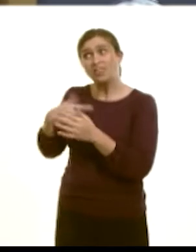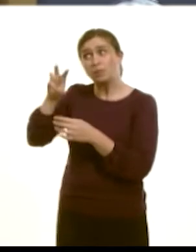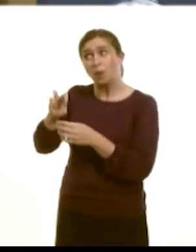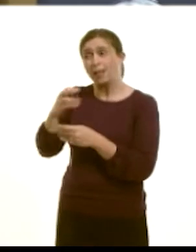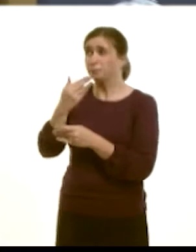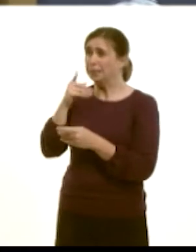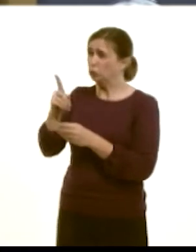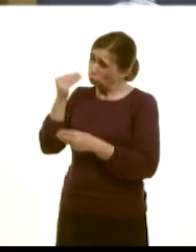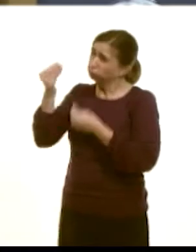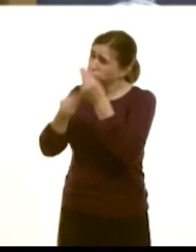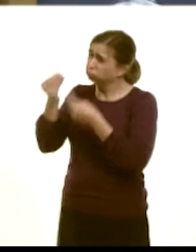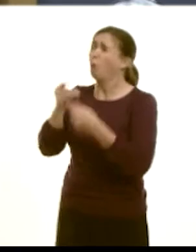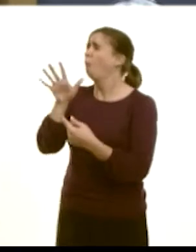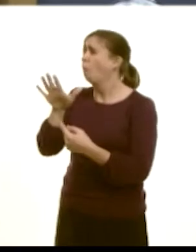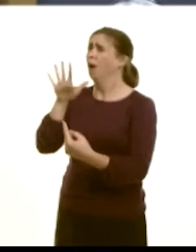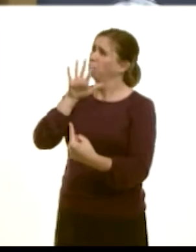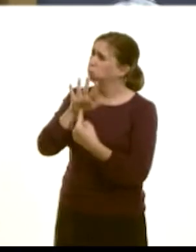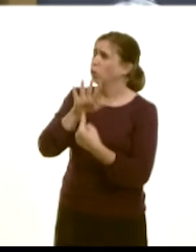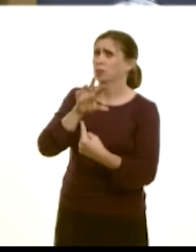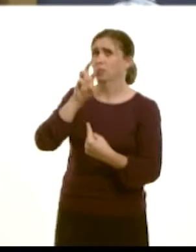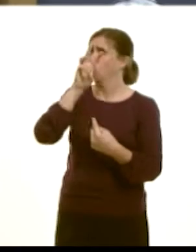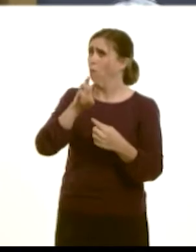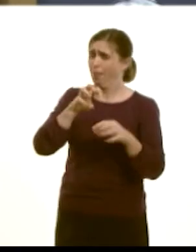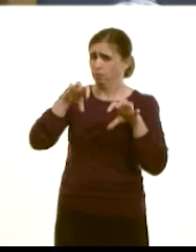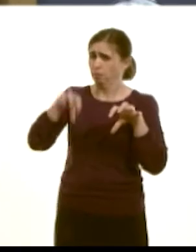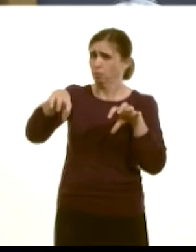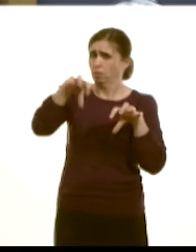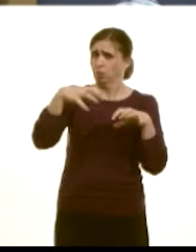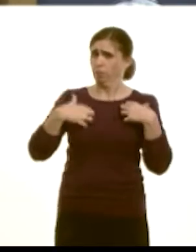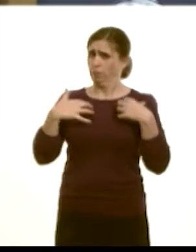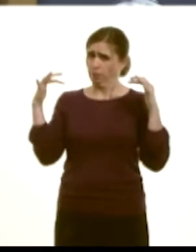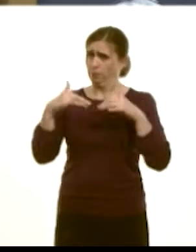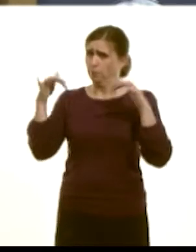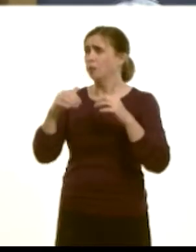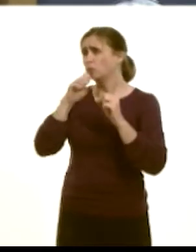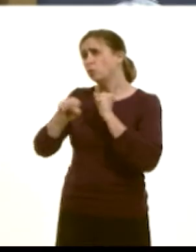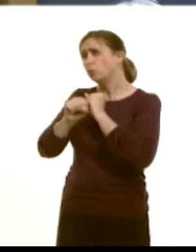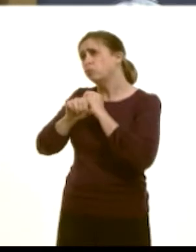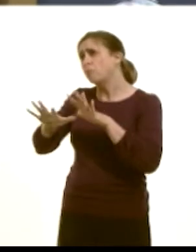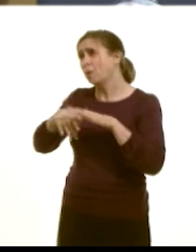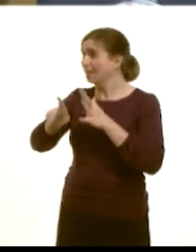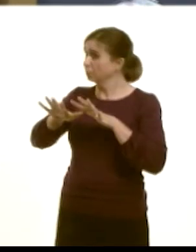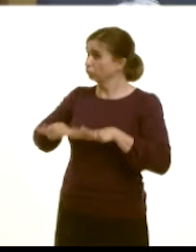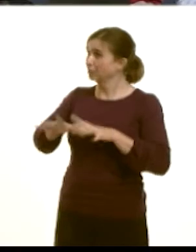importance of Walesís attractions and the need to promote them both here at home and abroad?